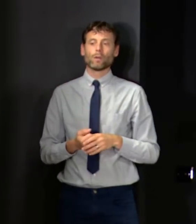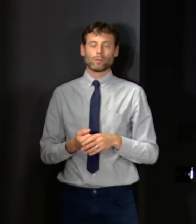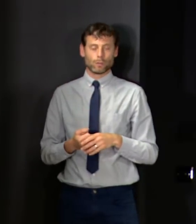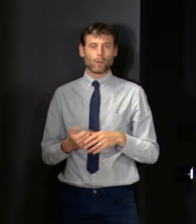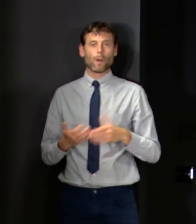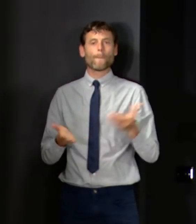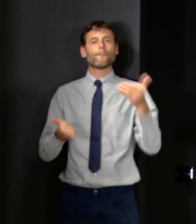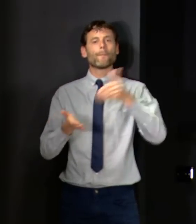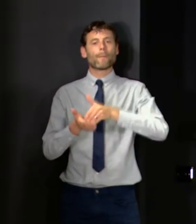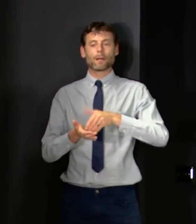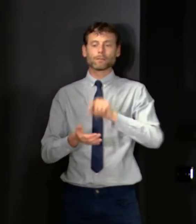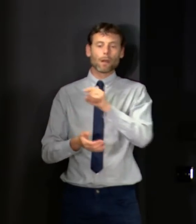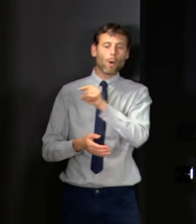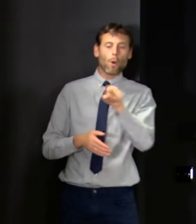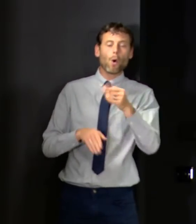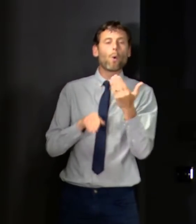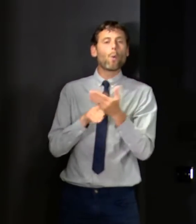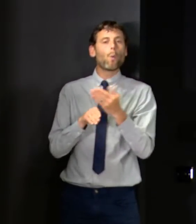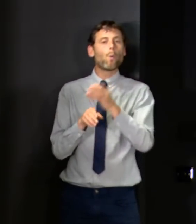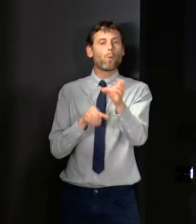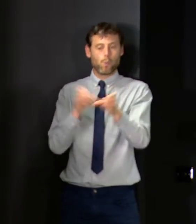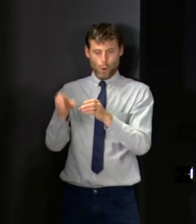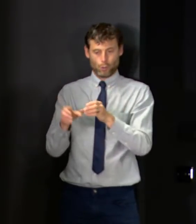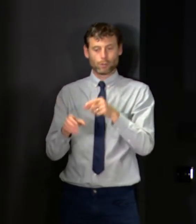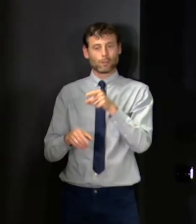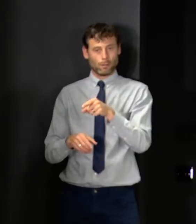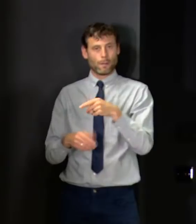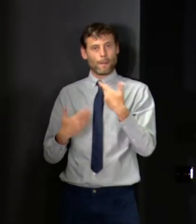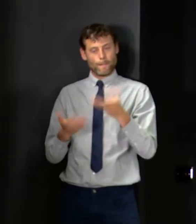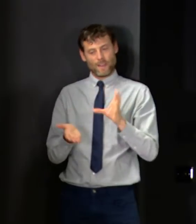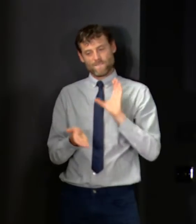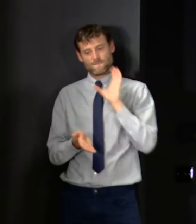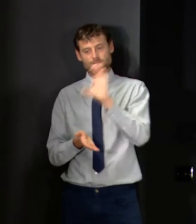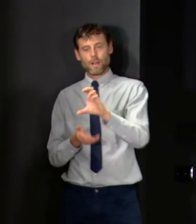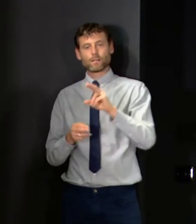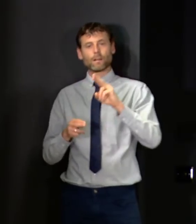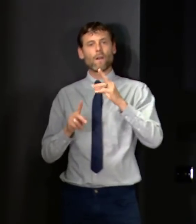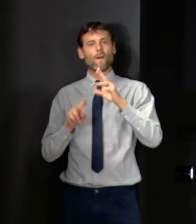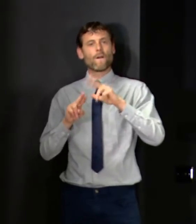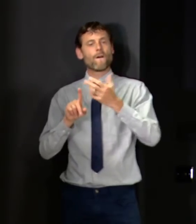support for job retention. I have met with the Federation of Scottish Theatres this morning,